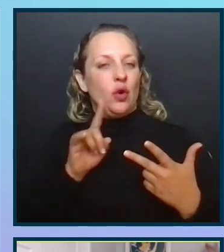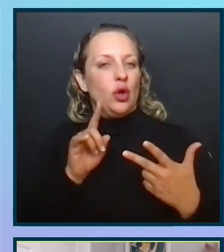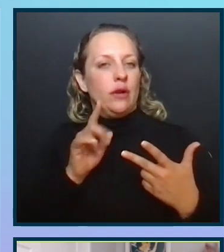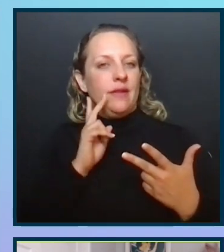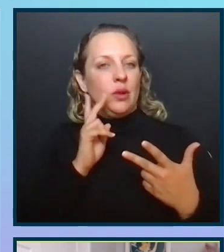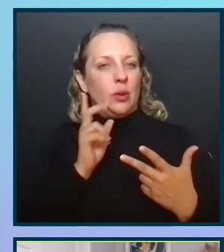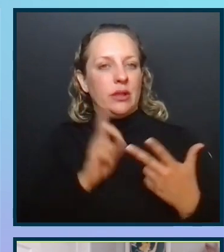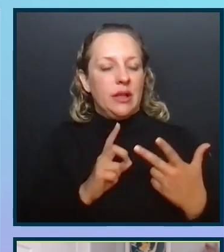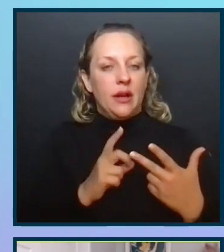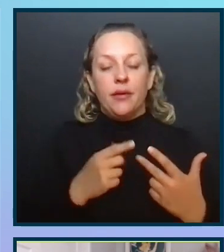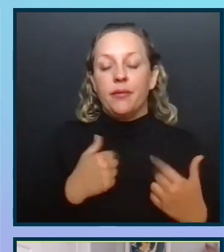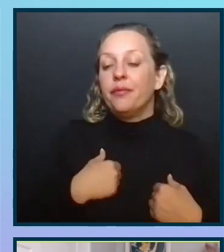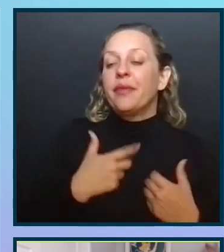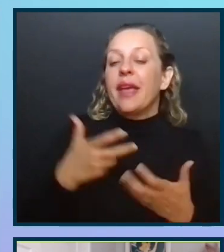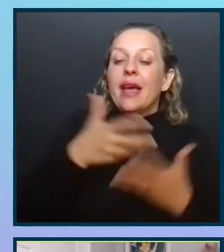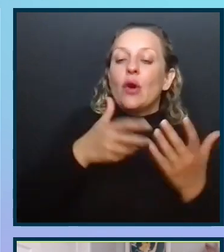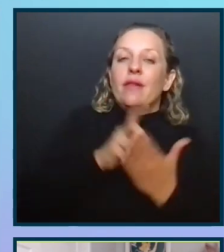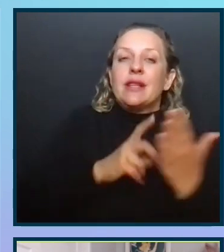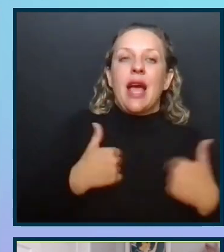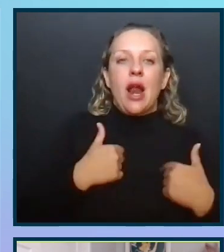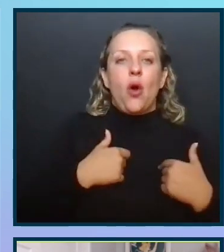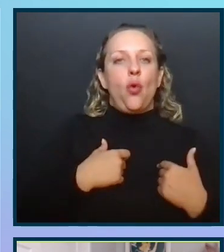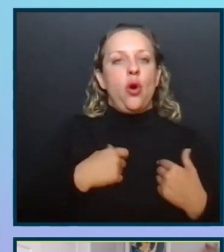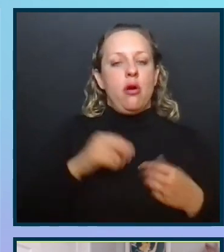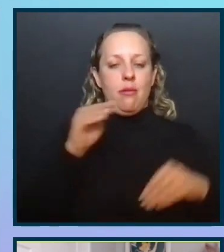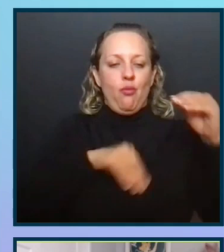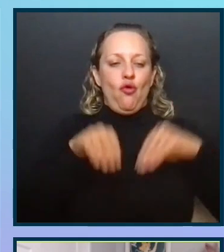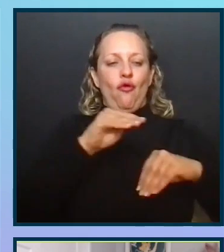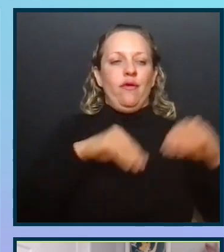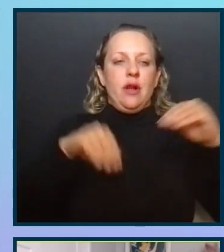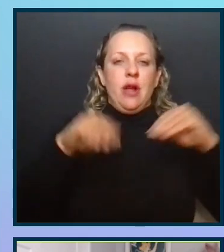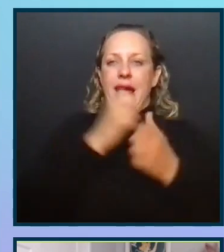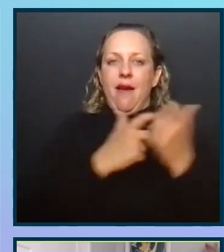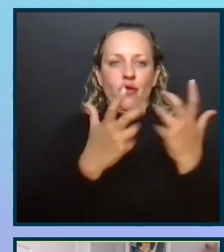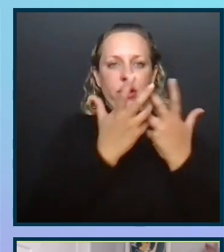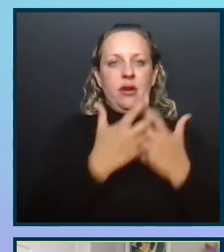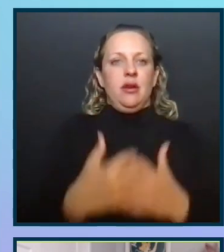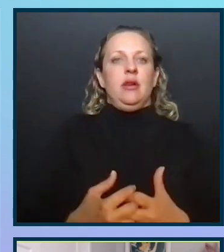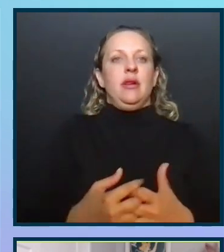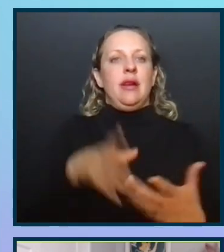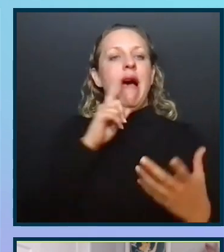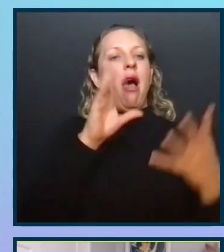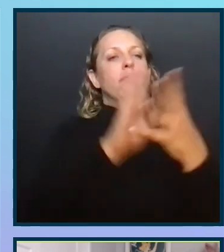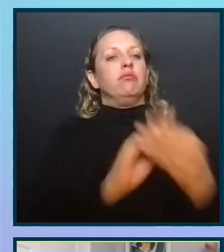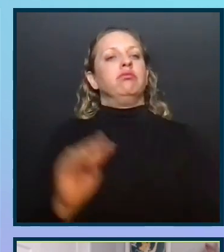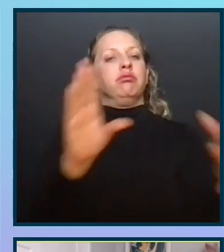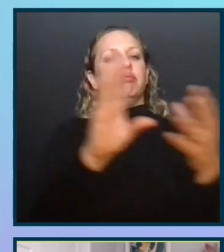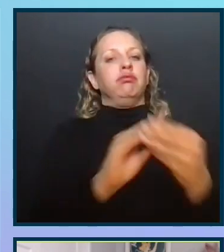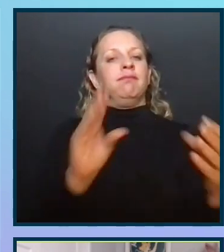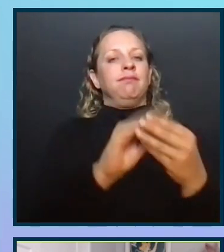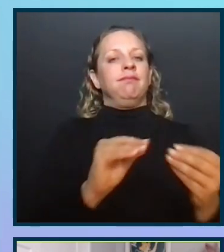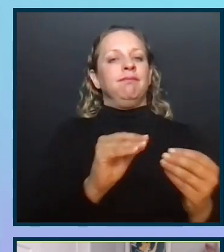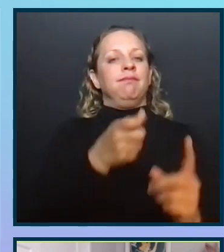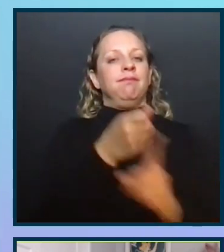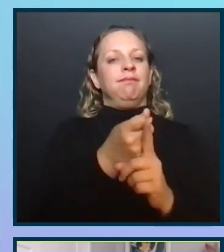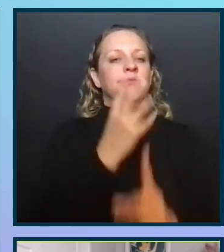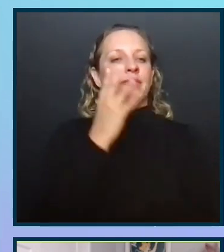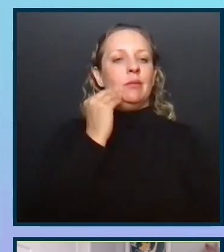we consider moving parts of an experience and the story that's being told in the experience. We consider user flows.